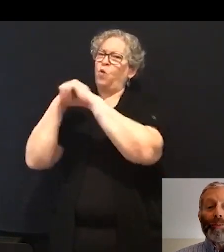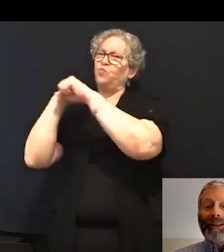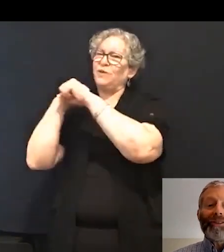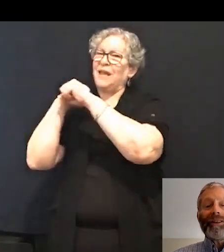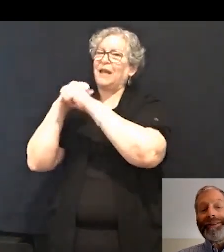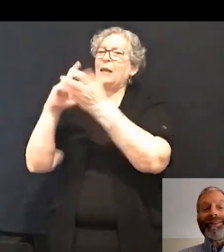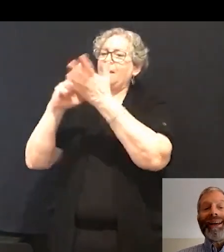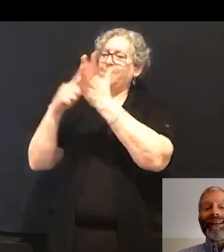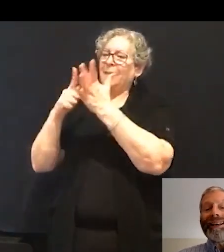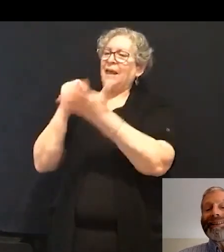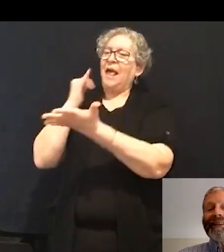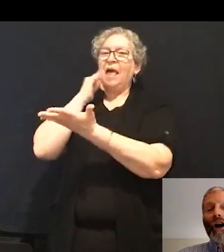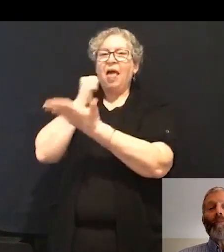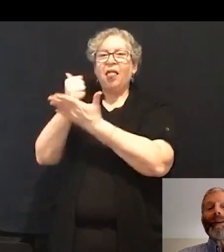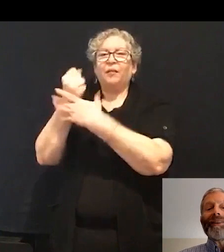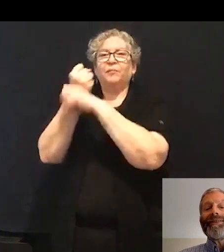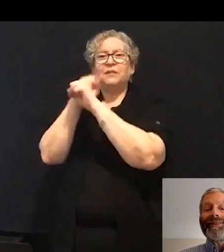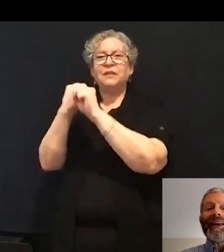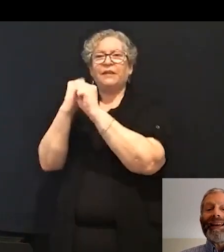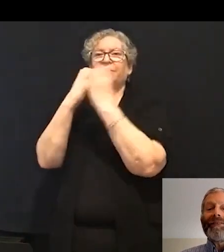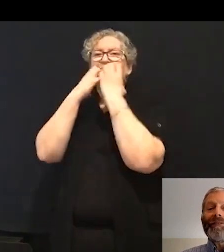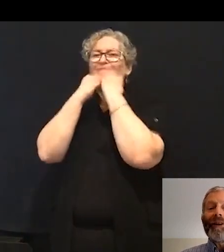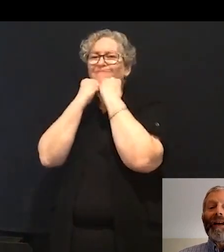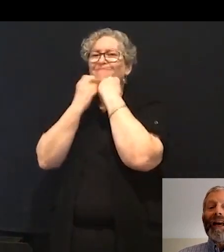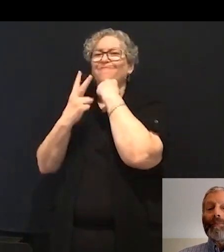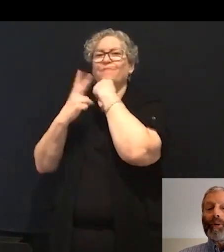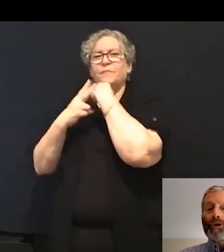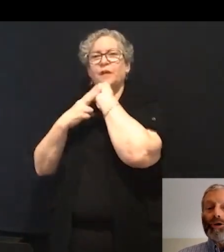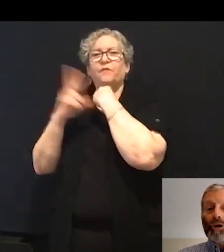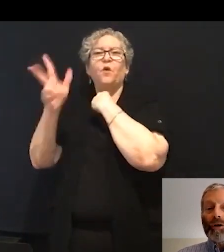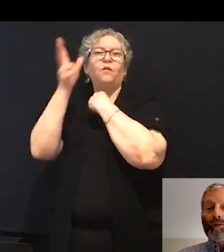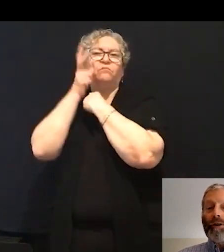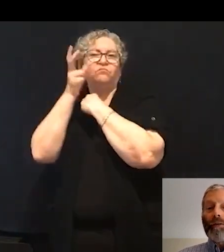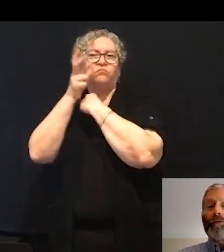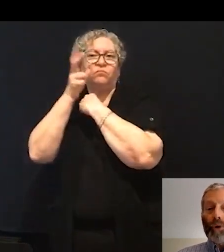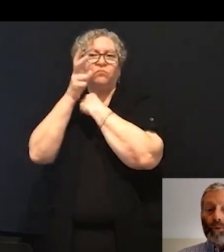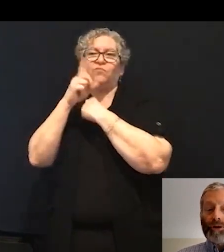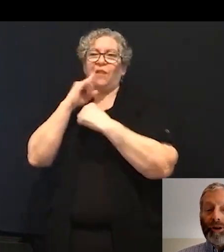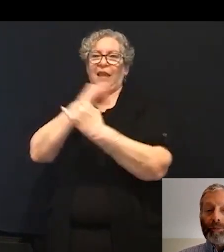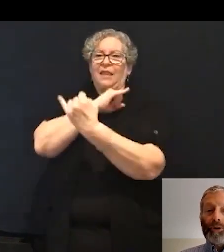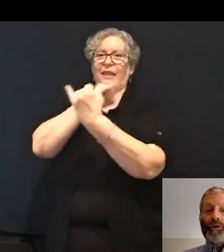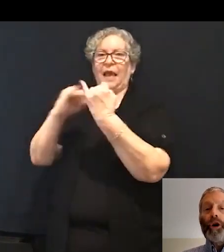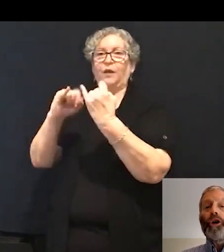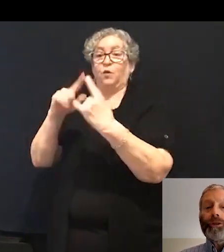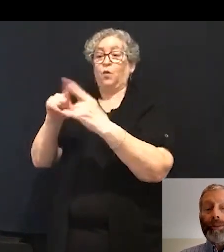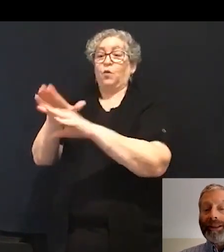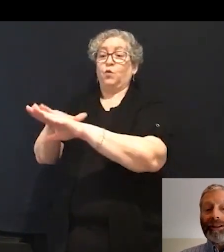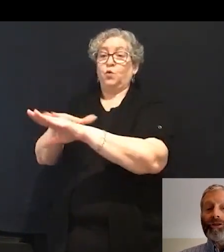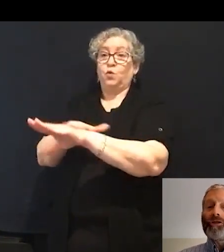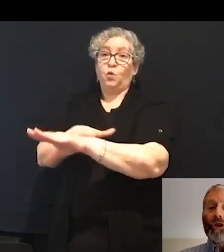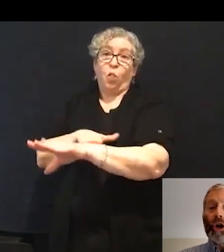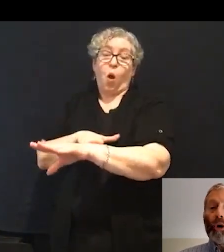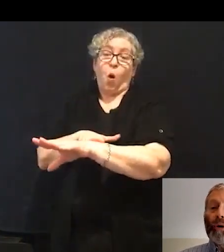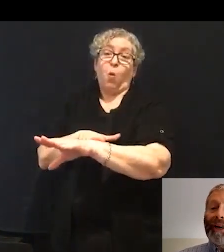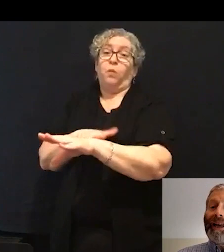we're basically saying it's helping save and preserve photoreceptors, ultimately to slow,